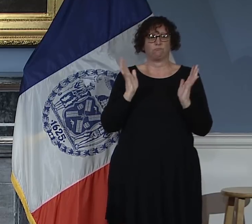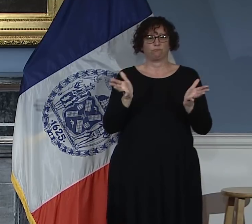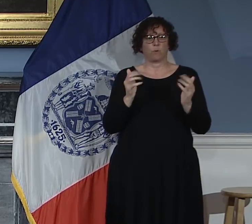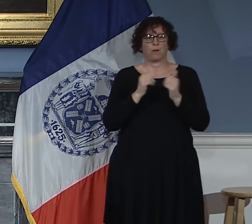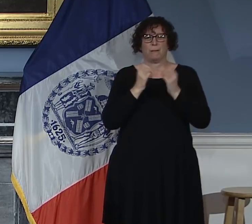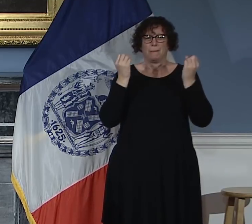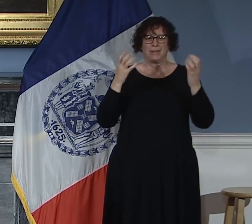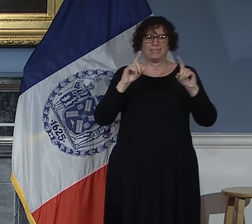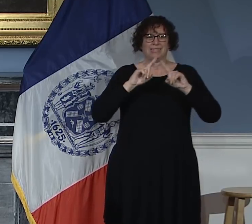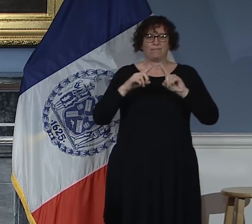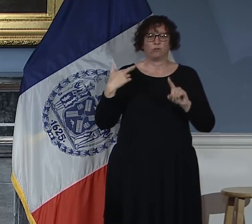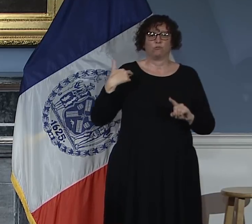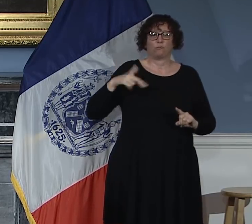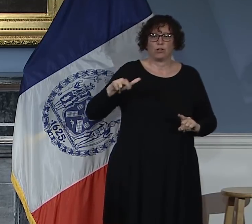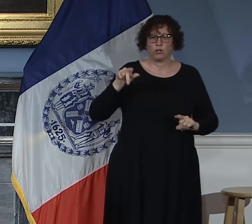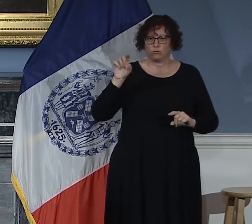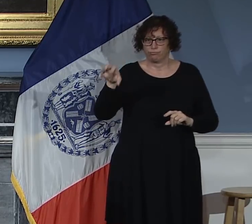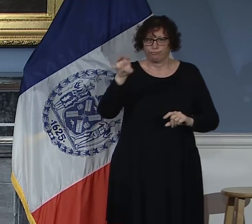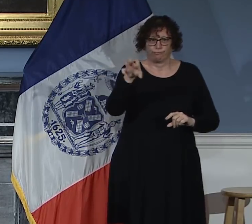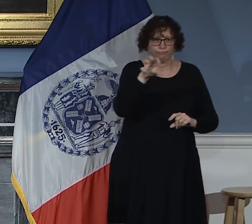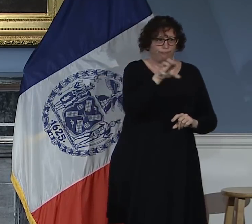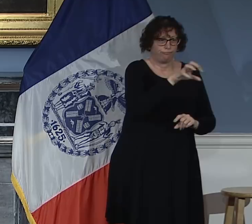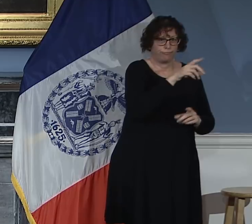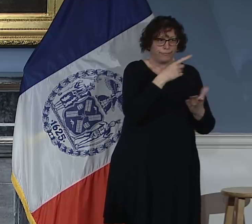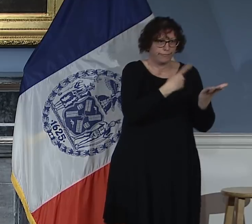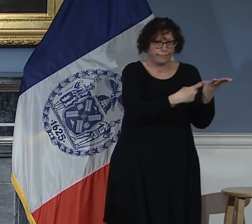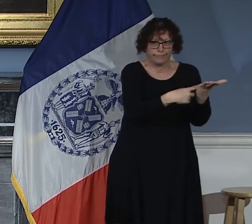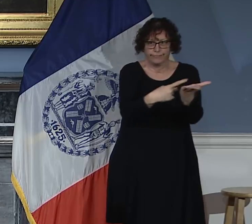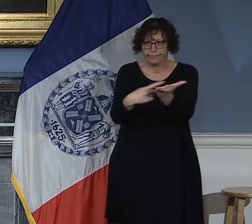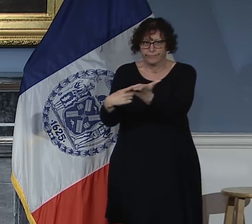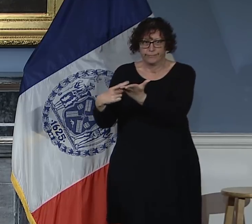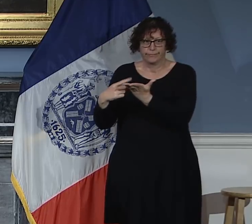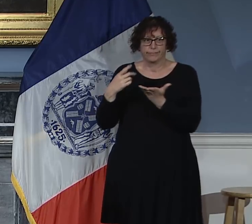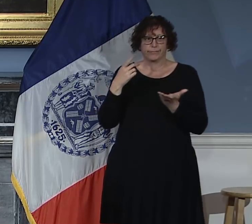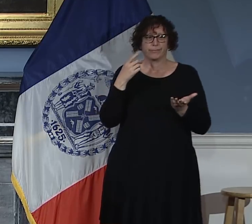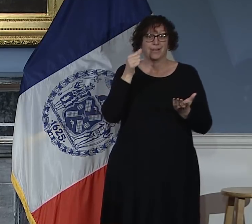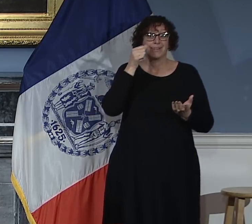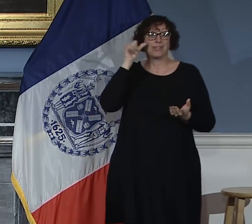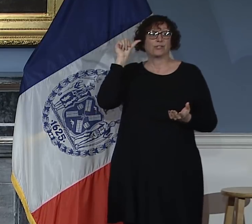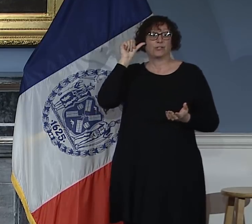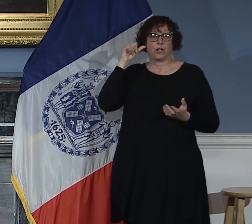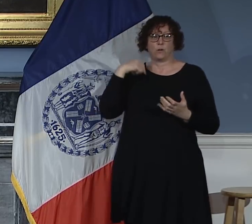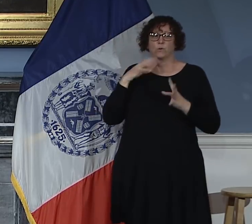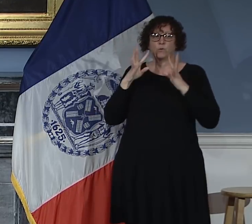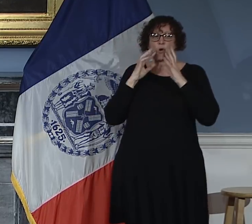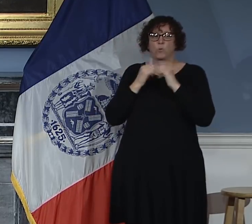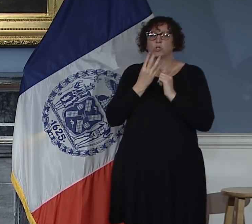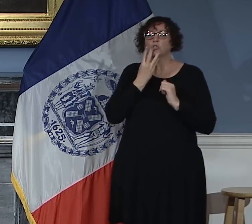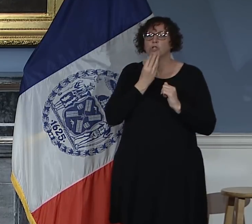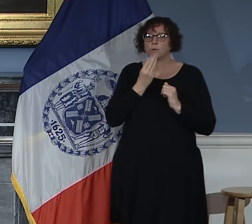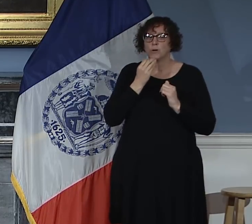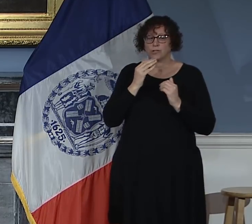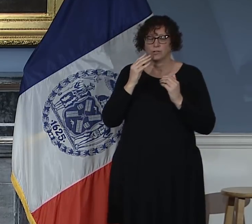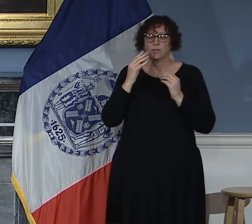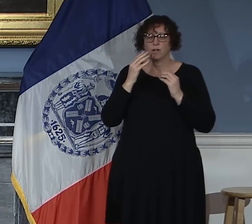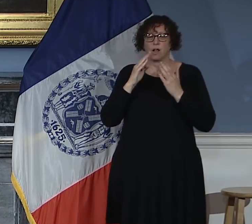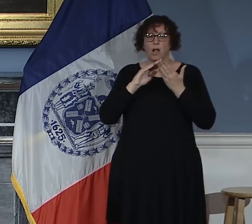SPOKE TO A BROAD RANGE OF FAITH ALEDSER DLE BY THE CARDINAL. SPOKEYE STERDAY